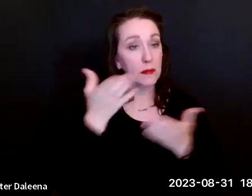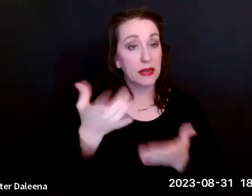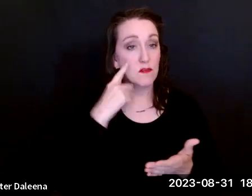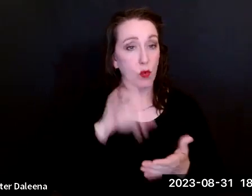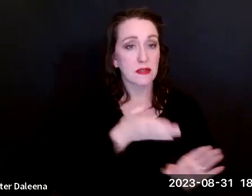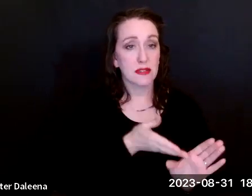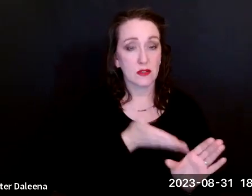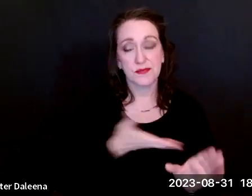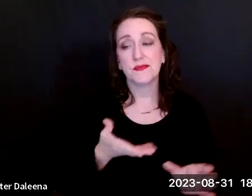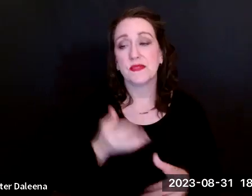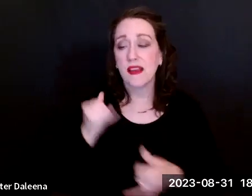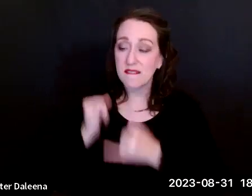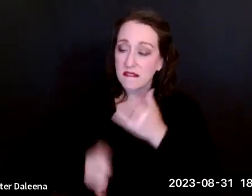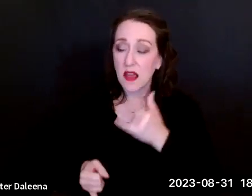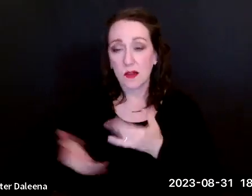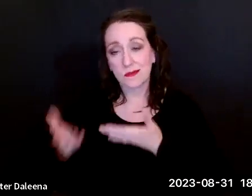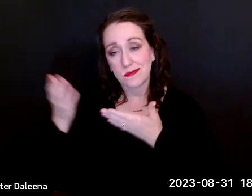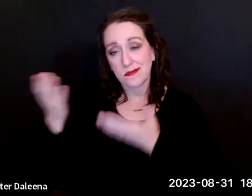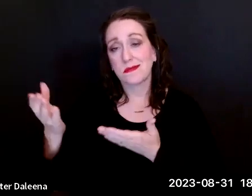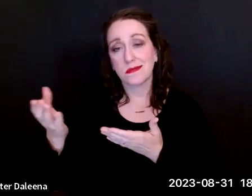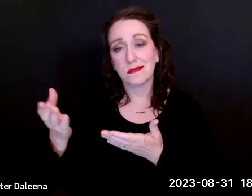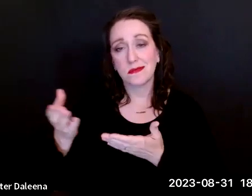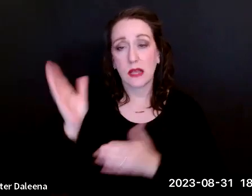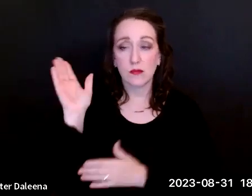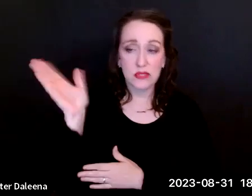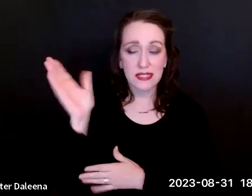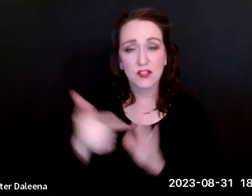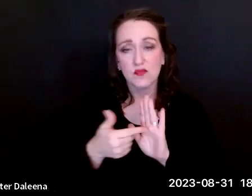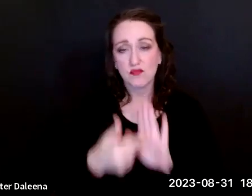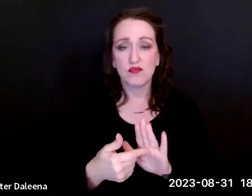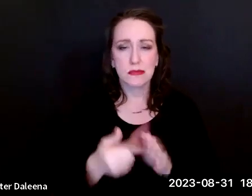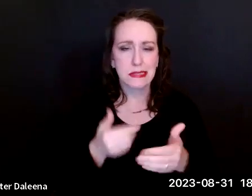we will be finalizing our recommendations and the presentation over the next couple of months and